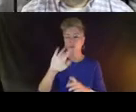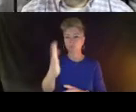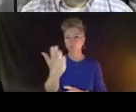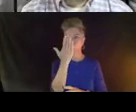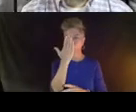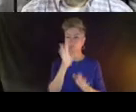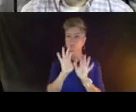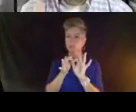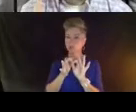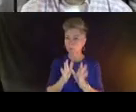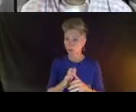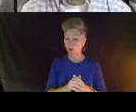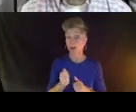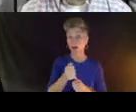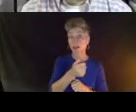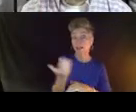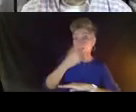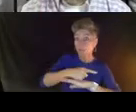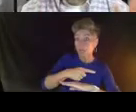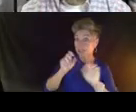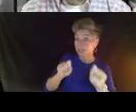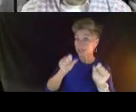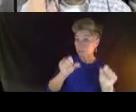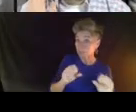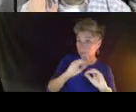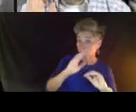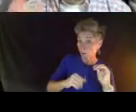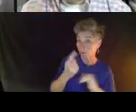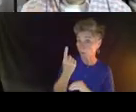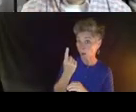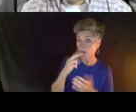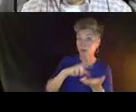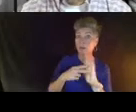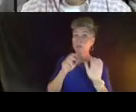In a few days, you'll be able to pin more than one person, so you could pin Annie and Jill for example,